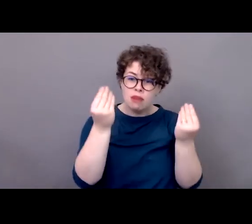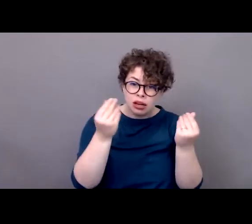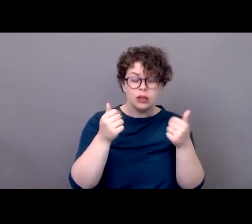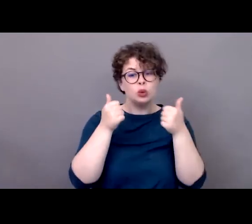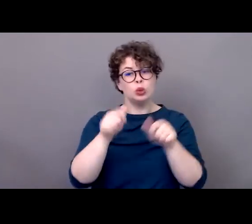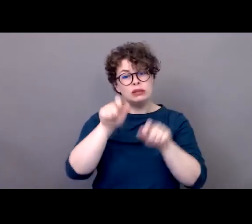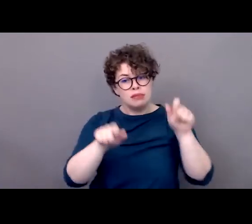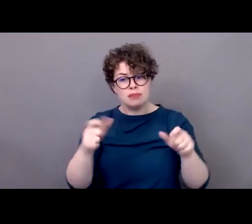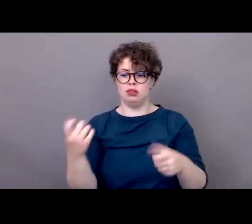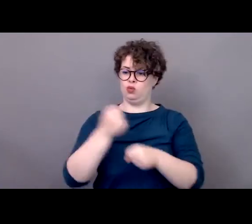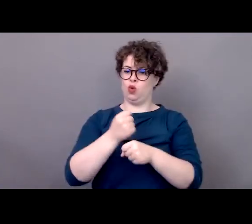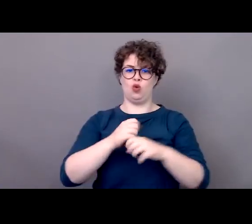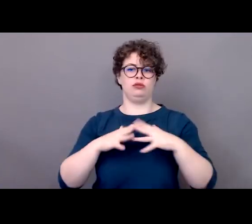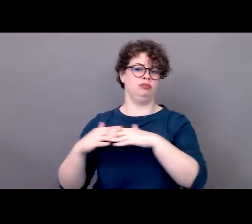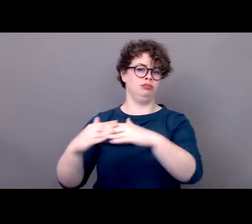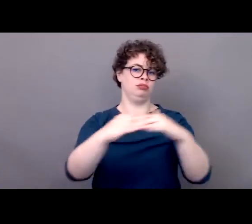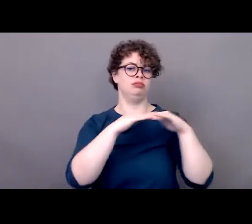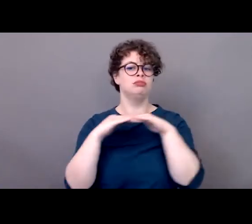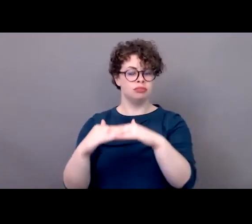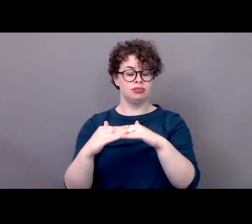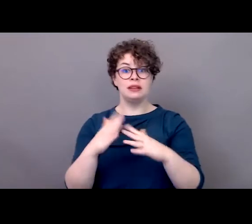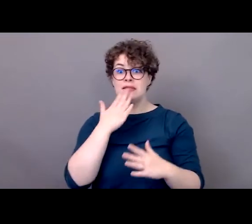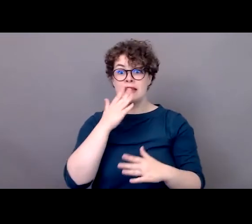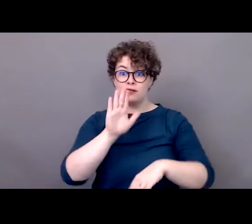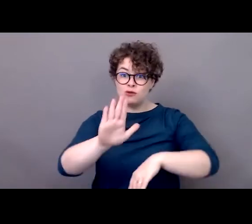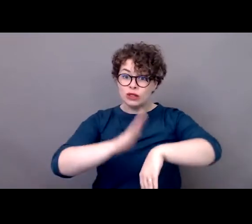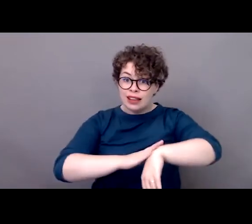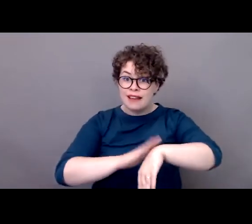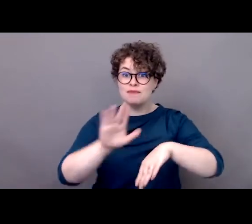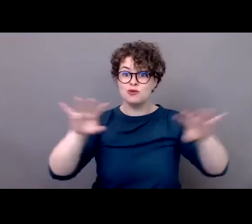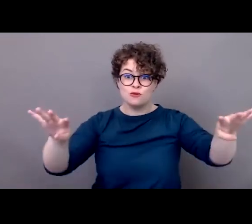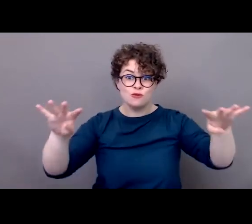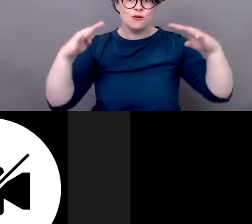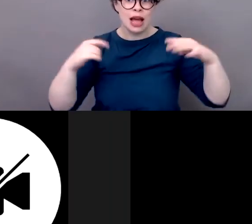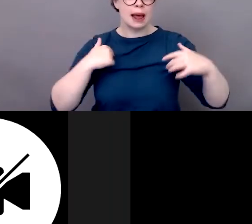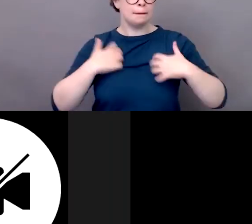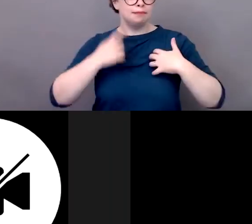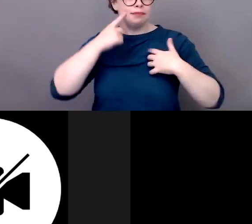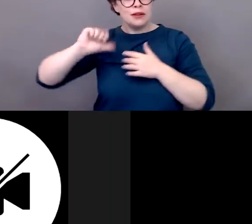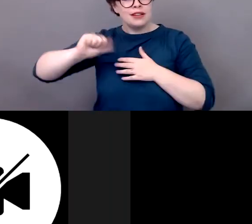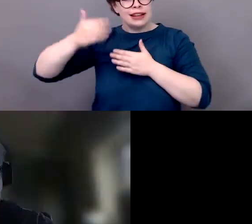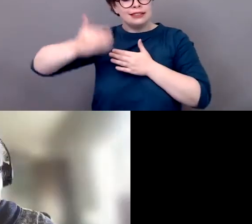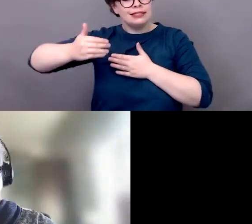attention. And I'm very excited to hear what the other speakers have to say on this topic. Thank you.